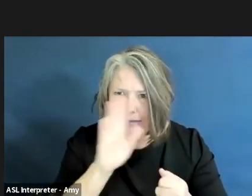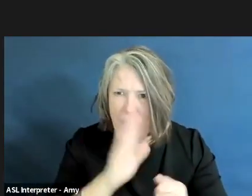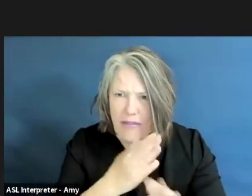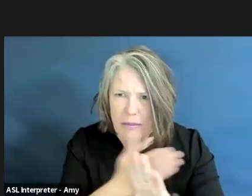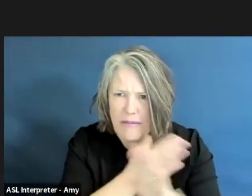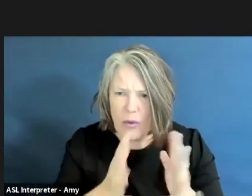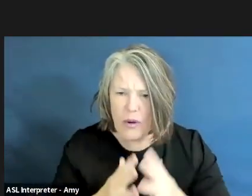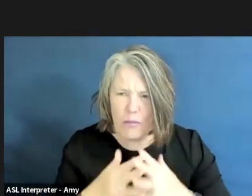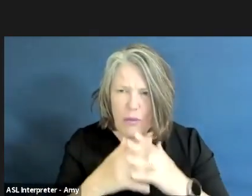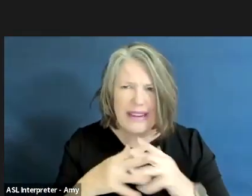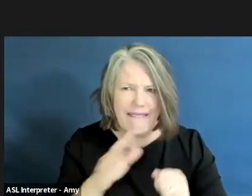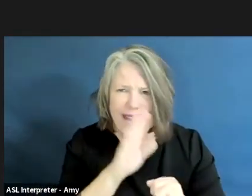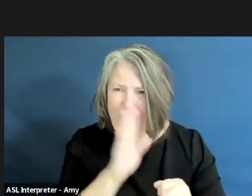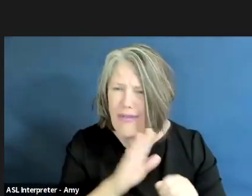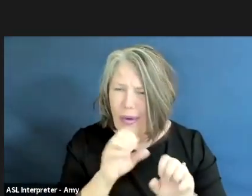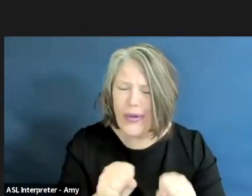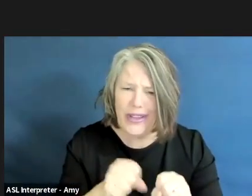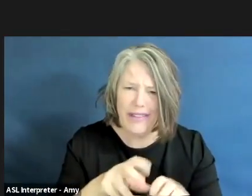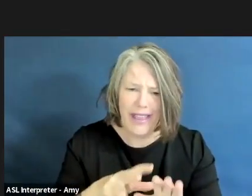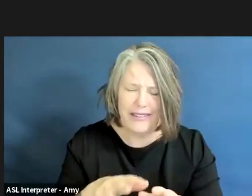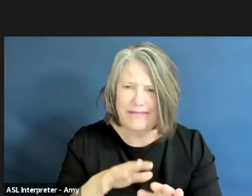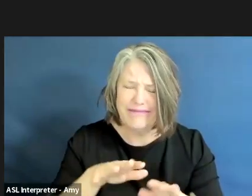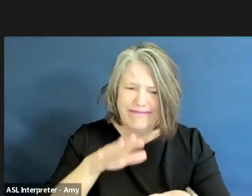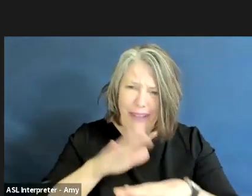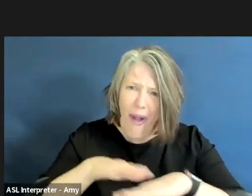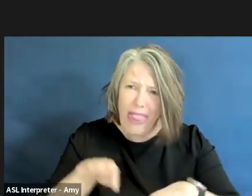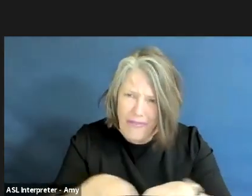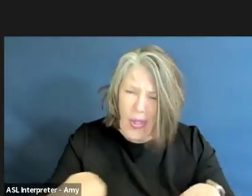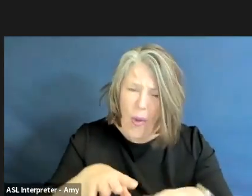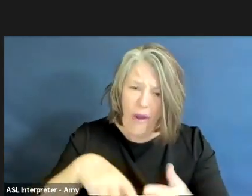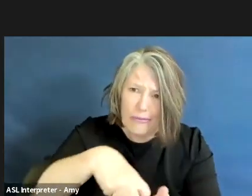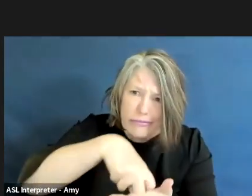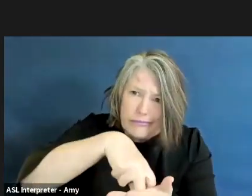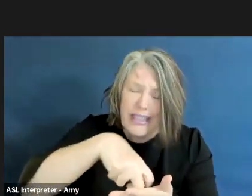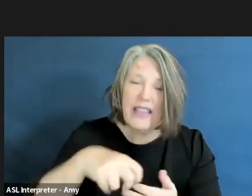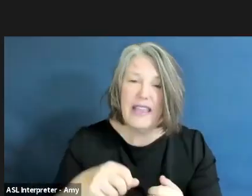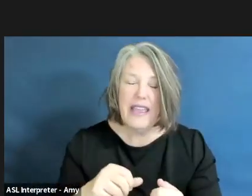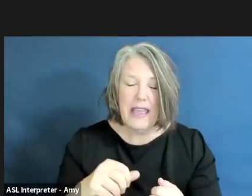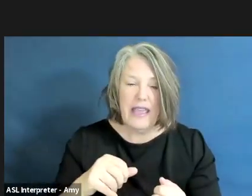There was no getting on the floor. In the first two-thirds of my third trimester,